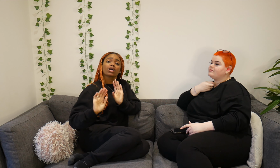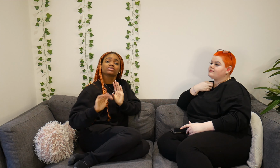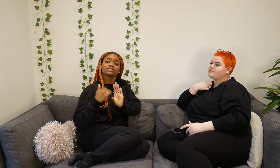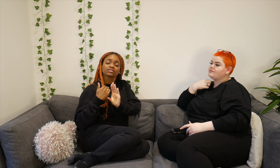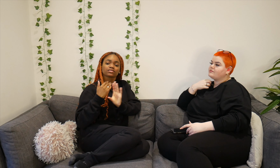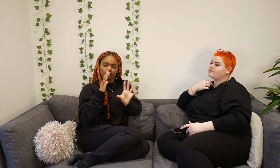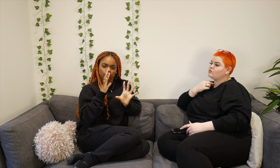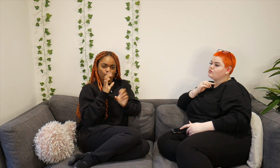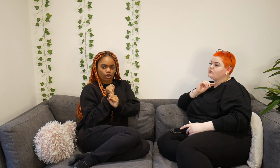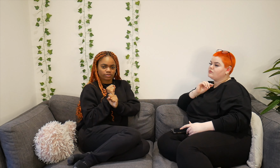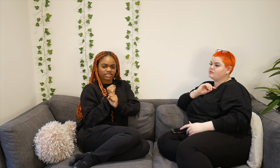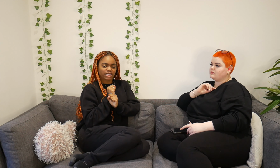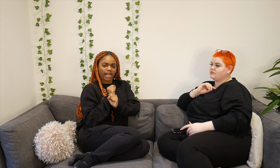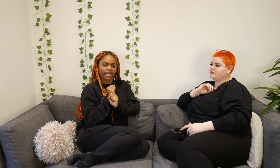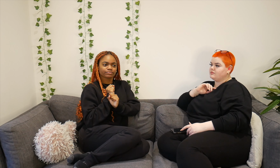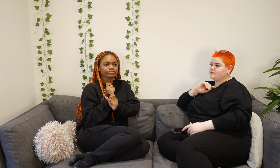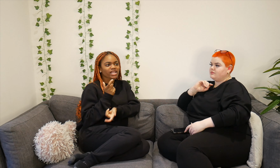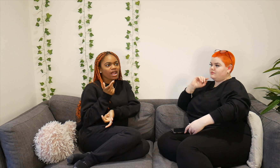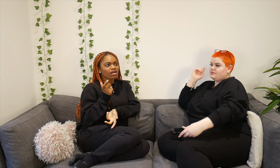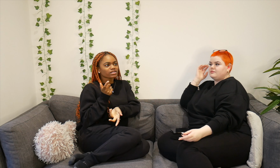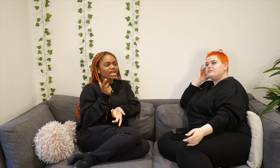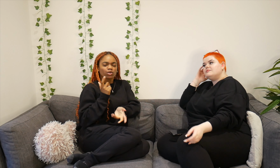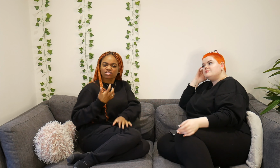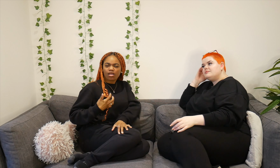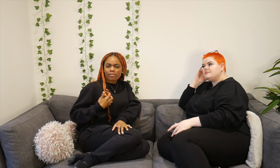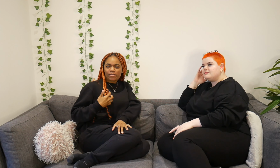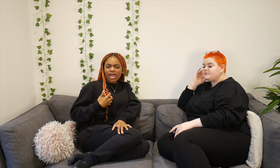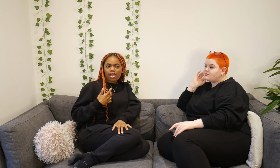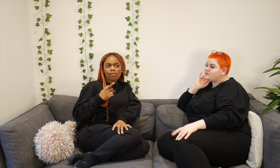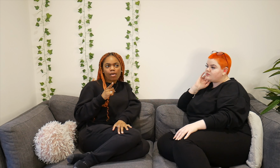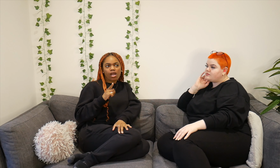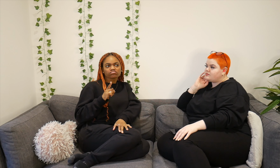someone sent us - anonymously - a, I think, it's a complaint,